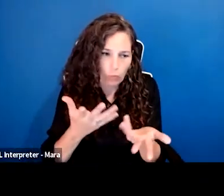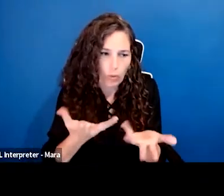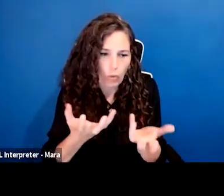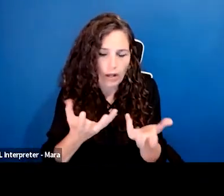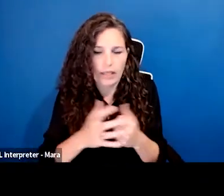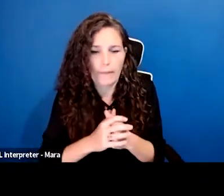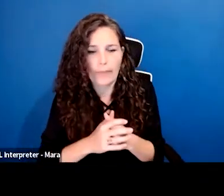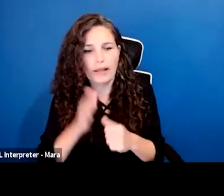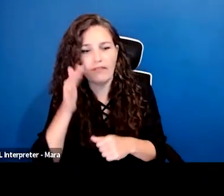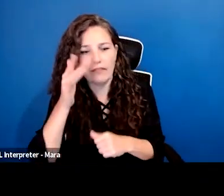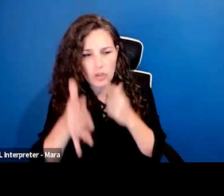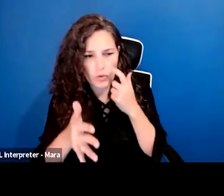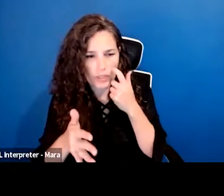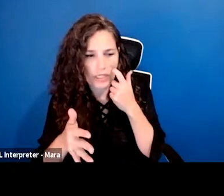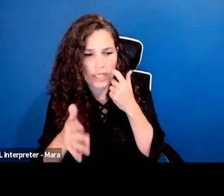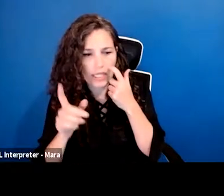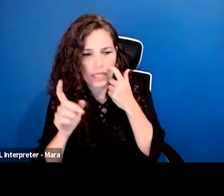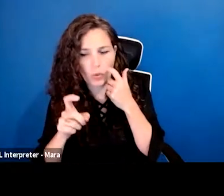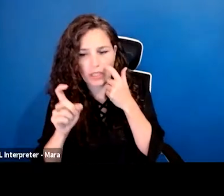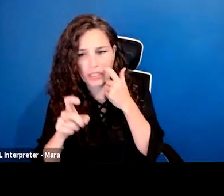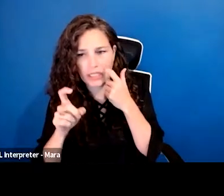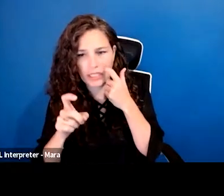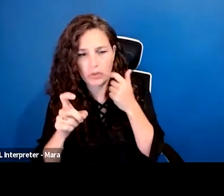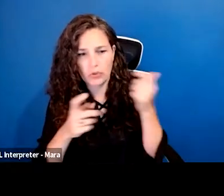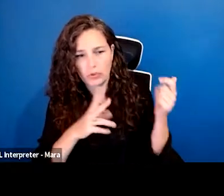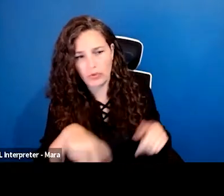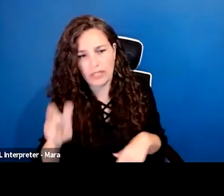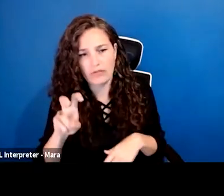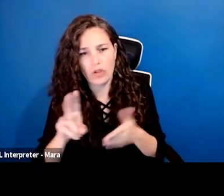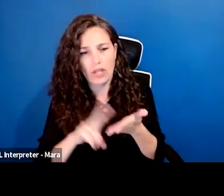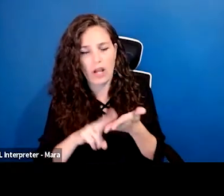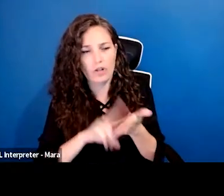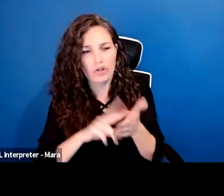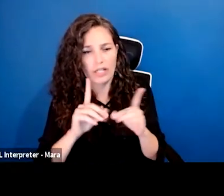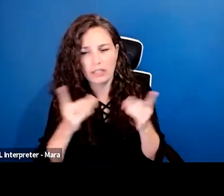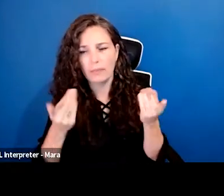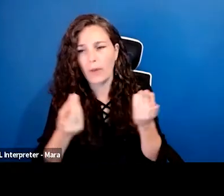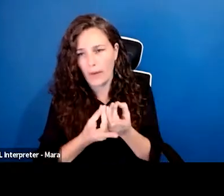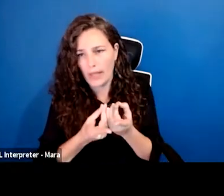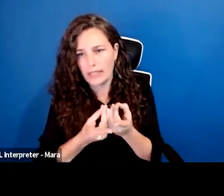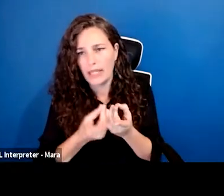it it has to go to the contract department to develop or see if a formal complaint, a formal